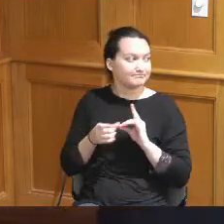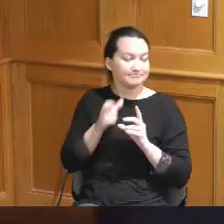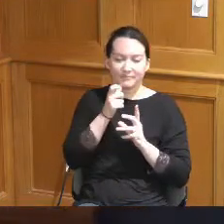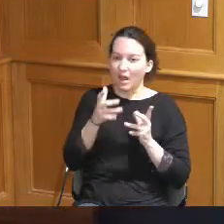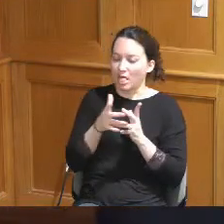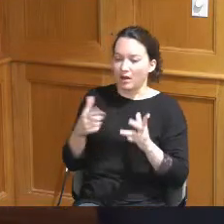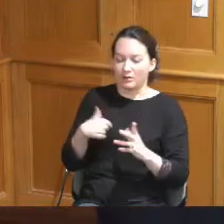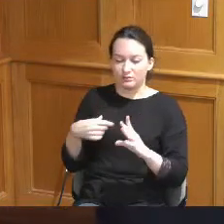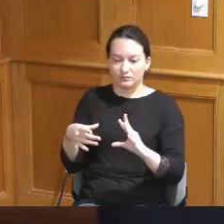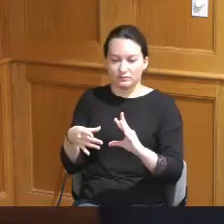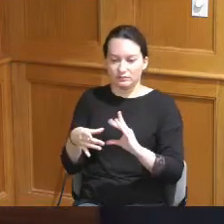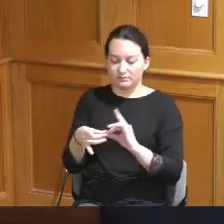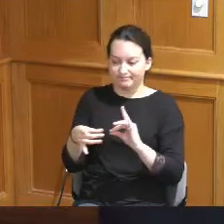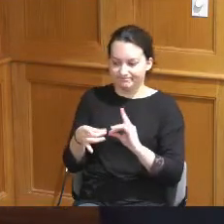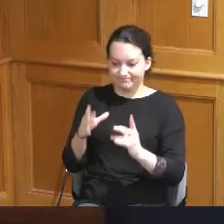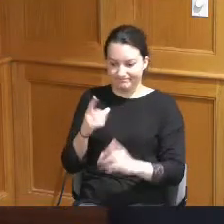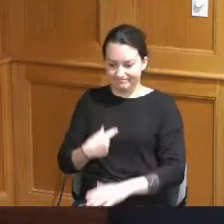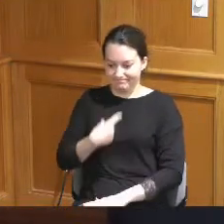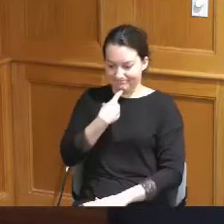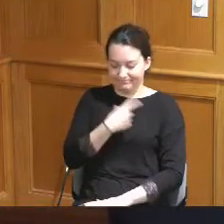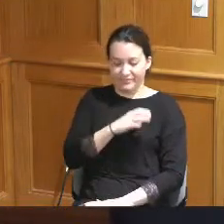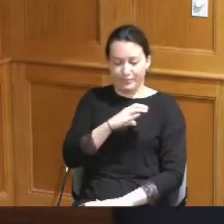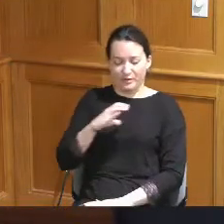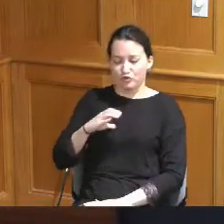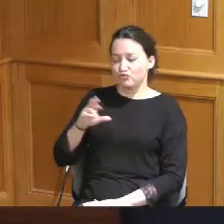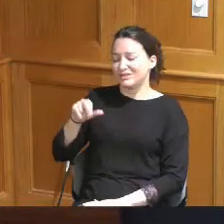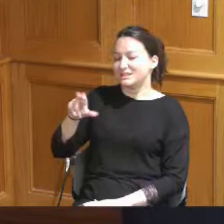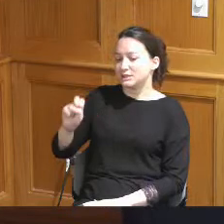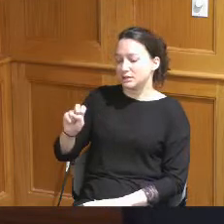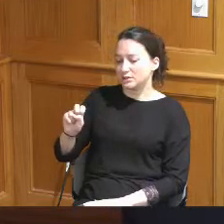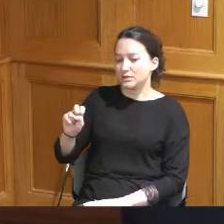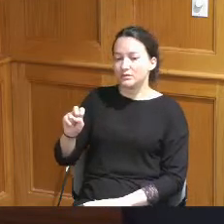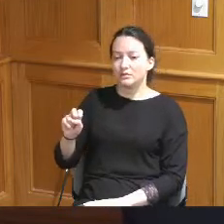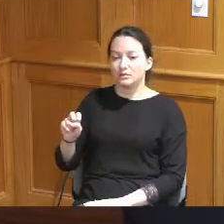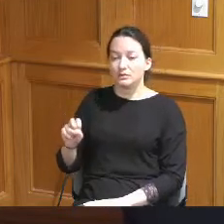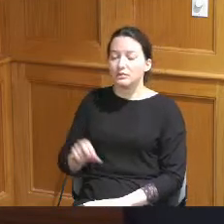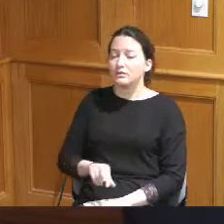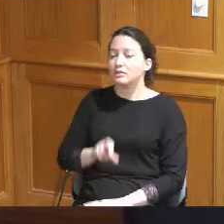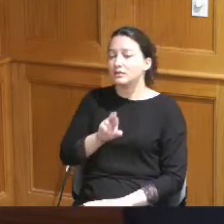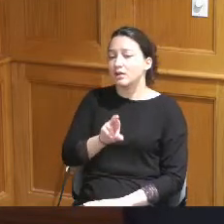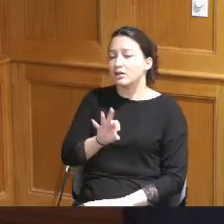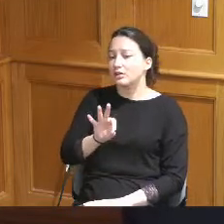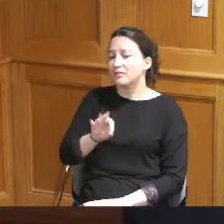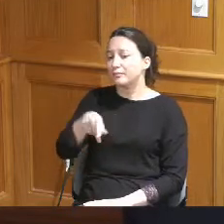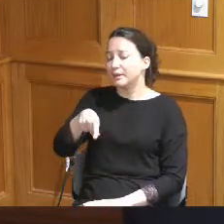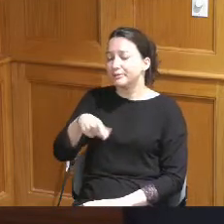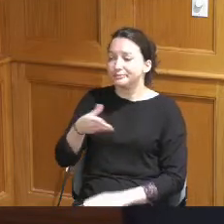say about the comments Commissioner Reece on the RFP that we have out again there's not